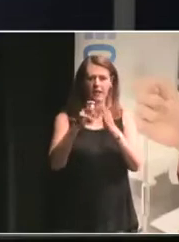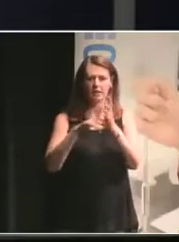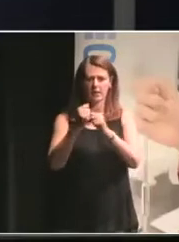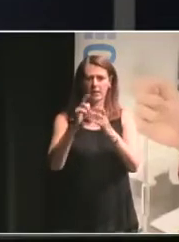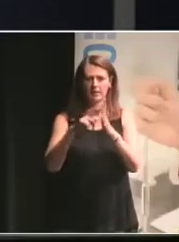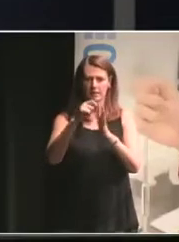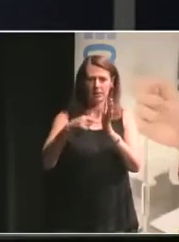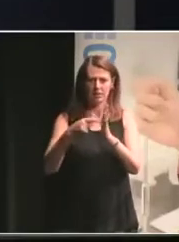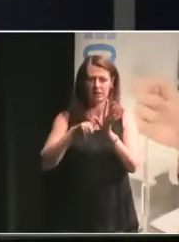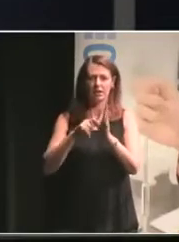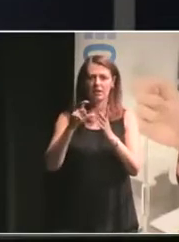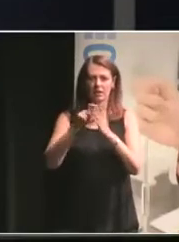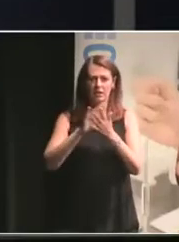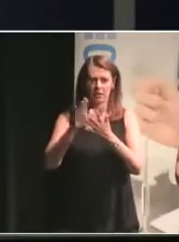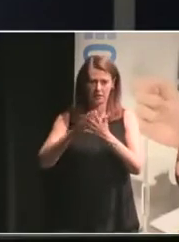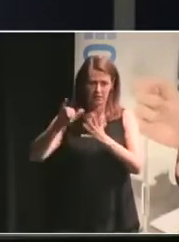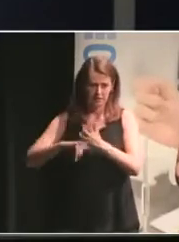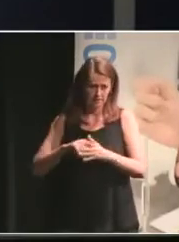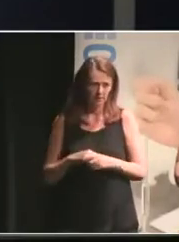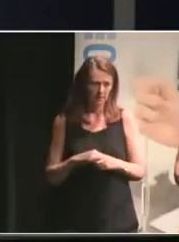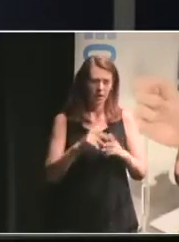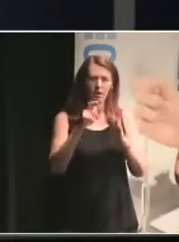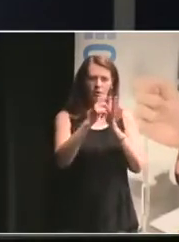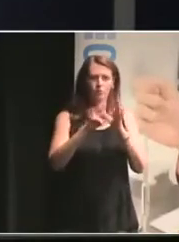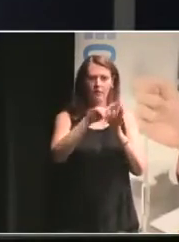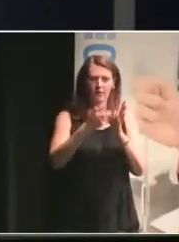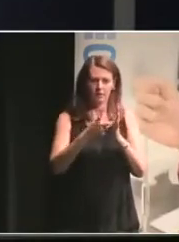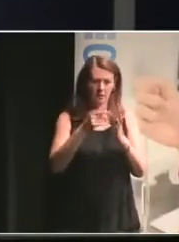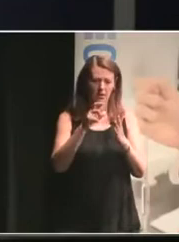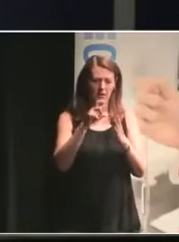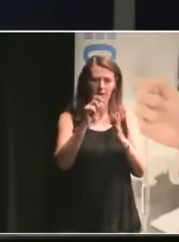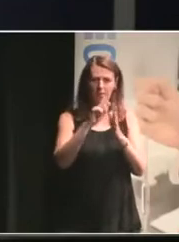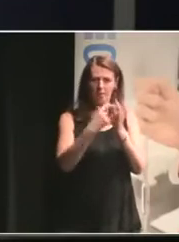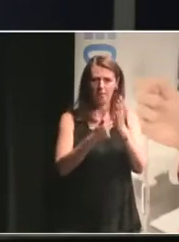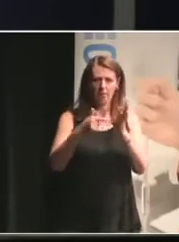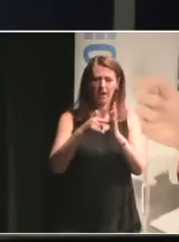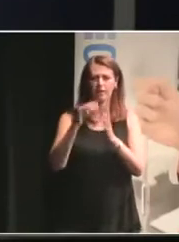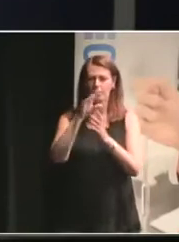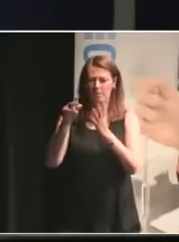chief health officer DHHS. Professor Bart Folink, head of school of chemistry, Monash University,